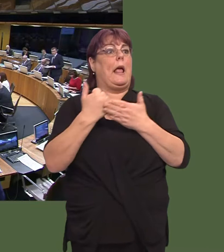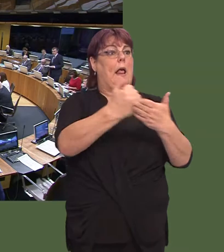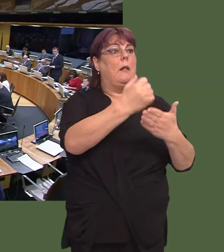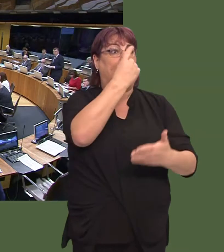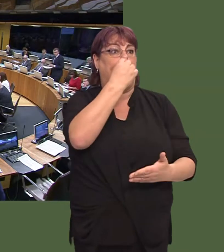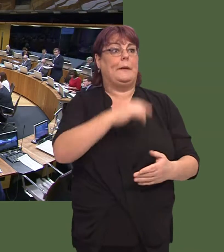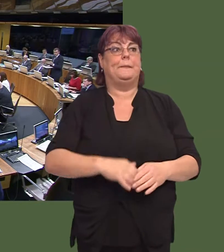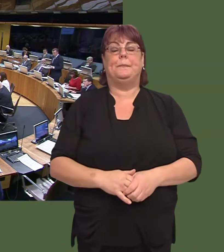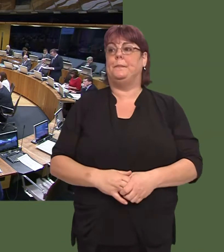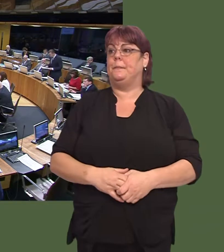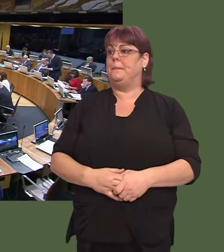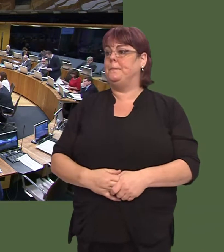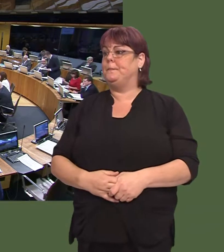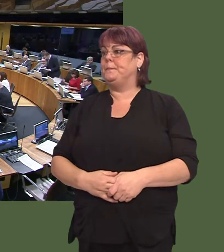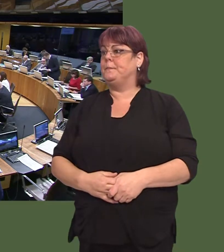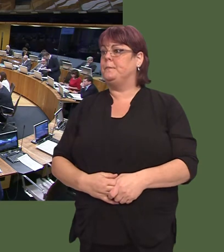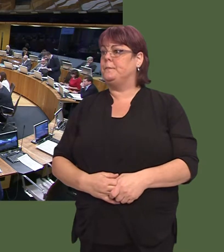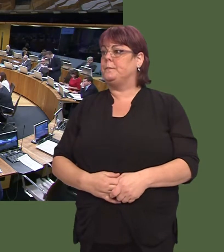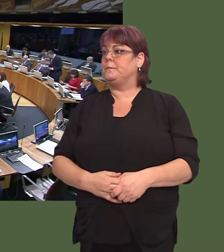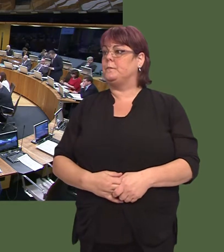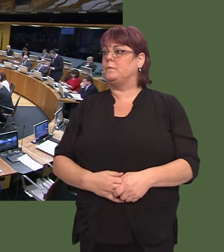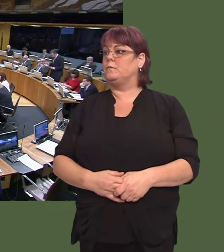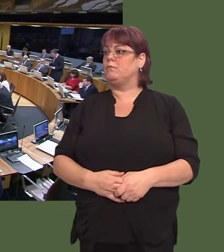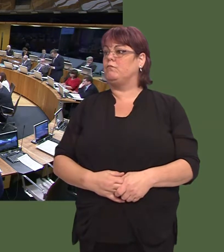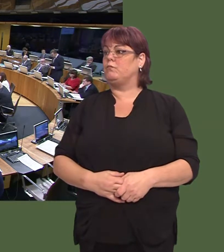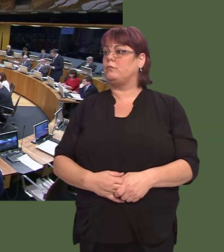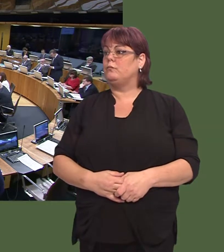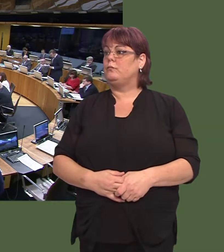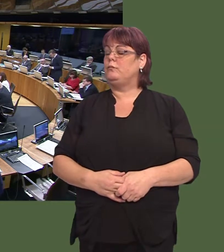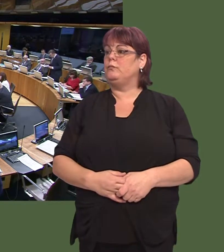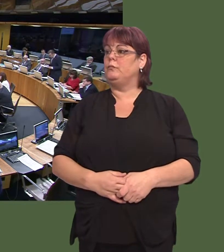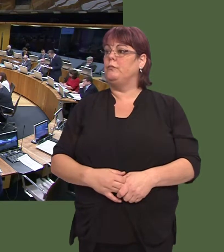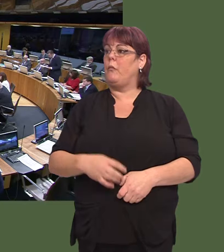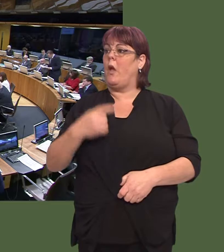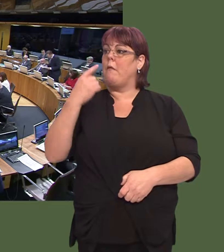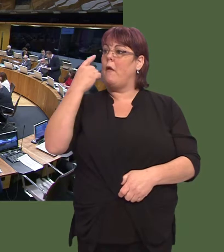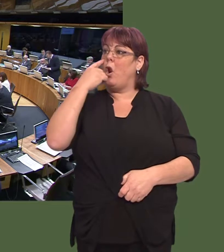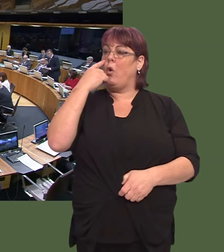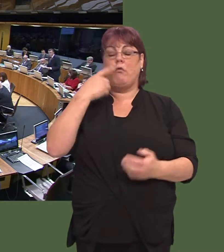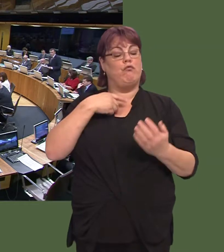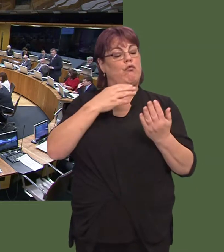Adam Price: One of the most striking things in the report is this fact: namely, that 38